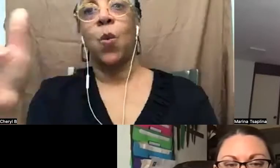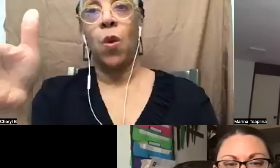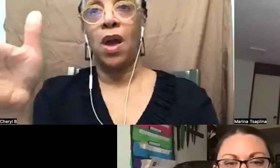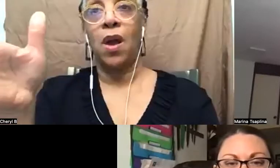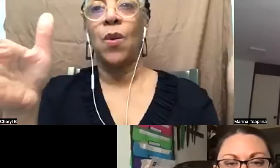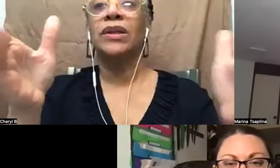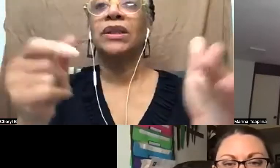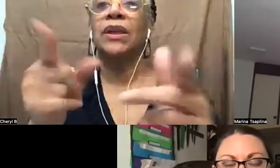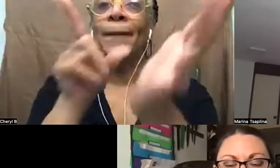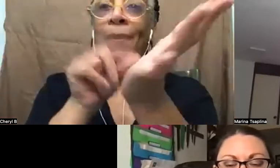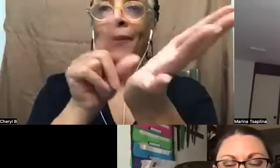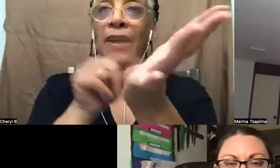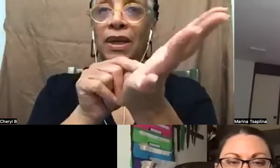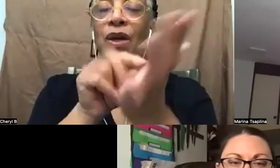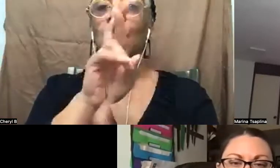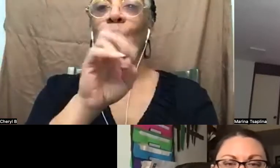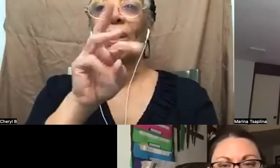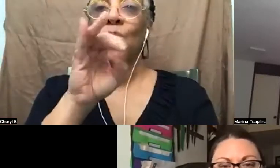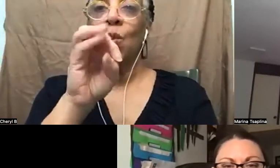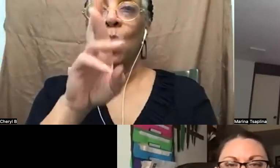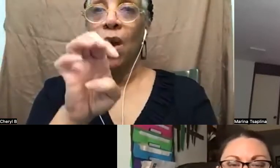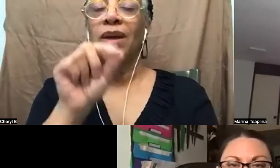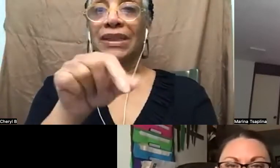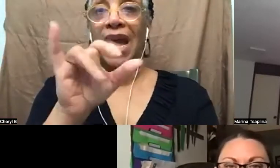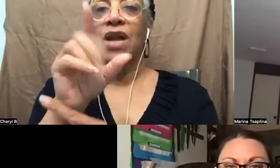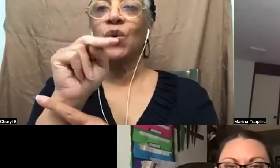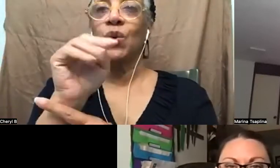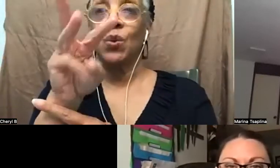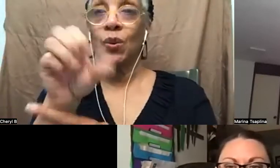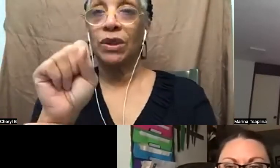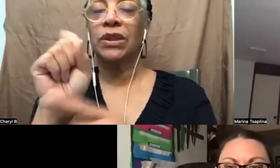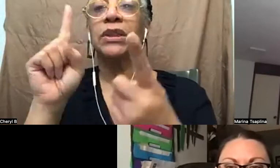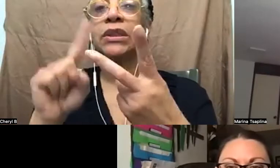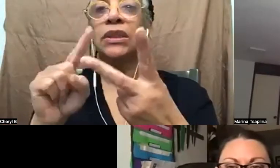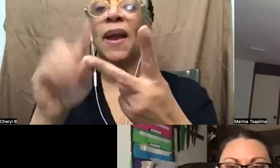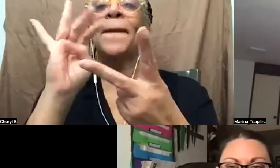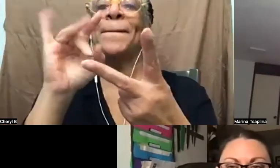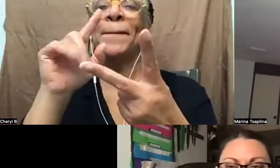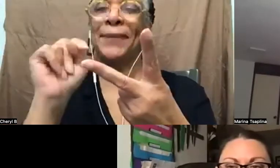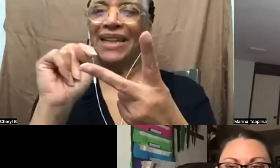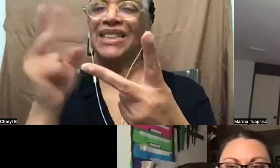Rewire.News, In These Times, and Bitch Media.